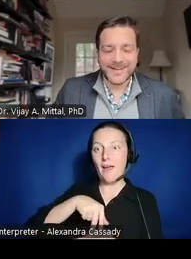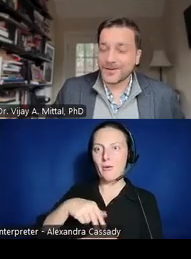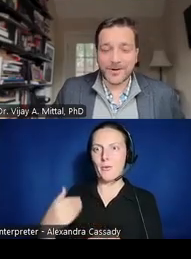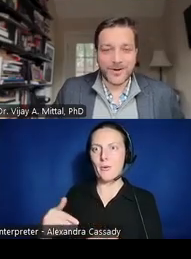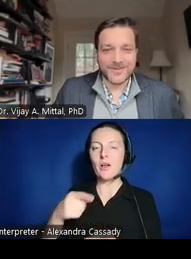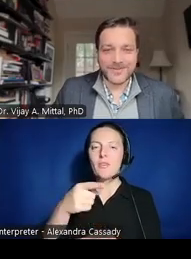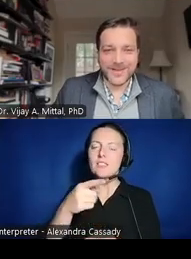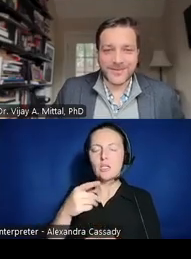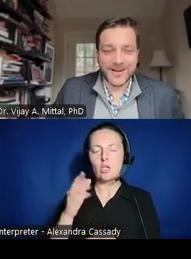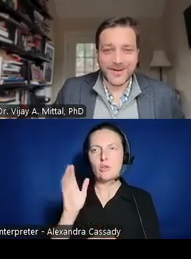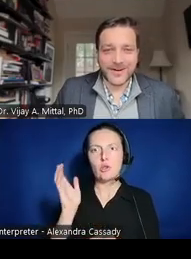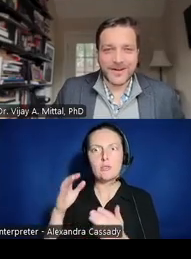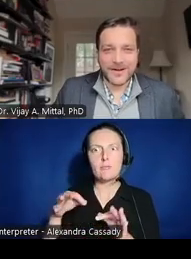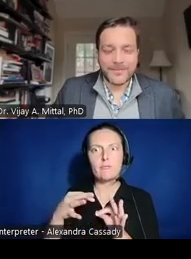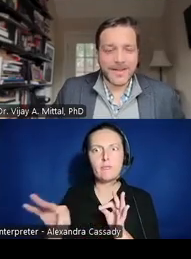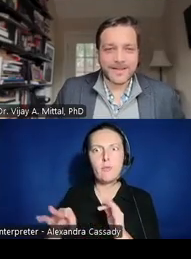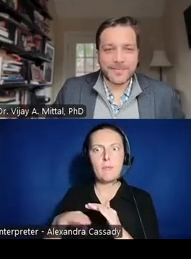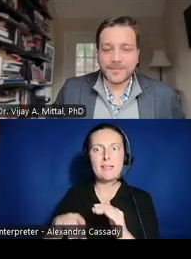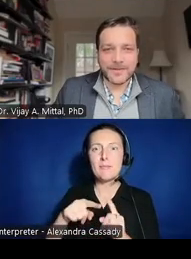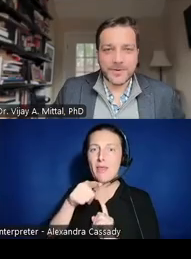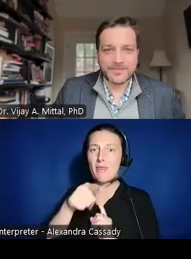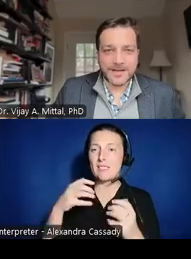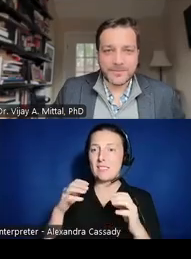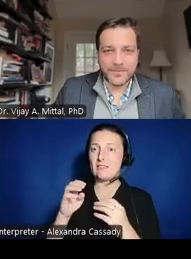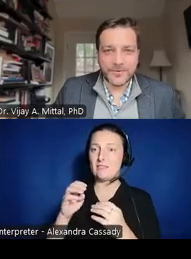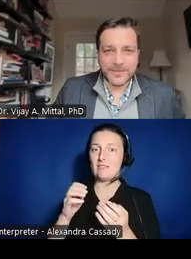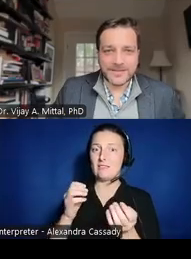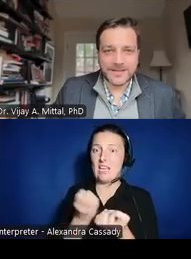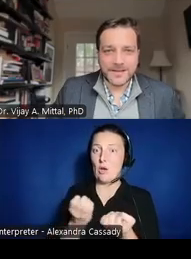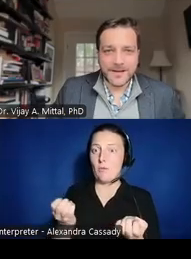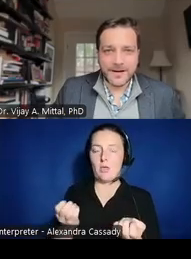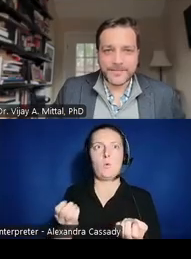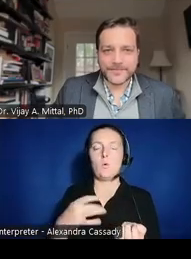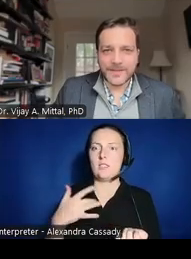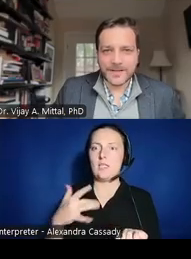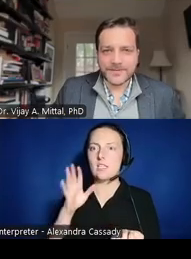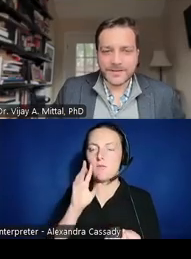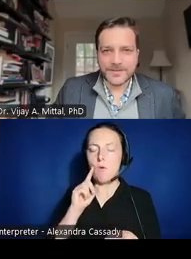that requires a lot of care. Um it can pick up on the most minute movements. Um here's here's